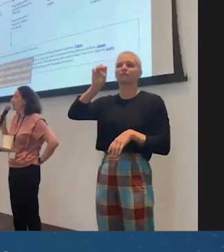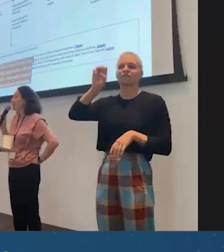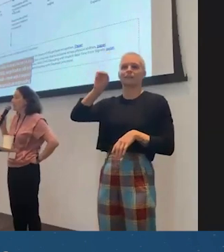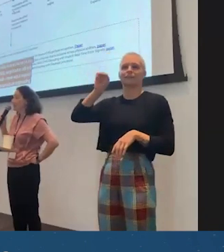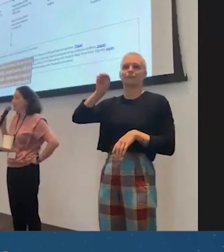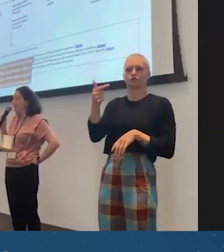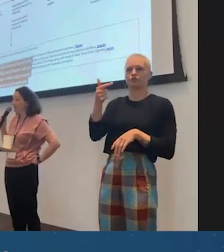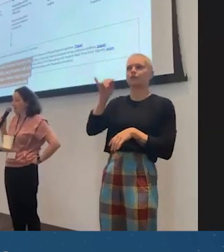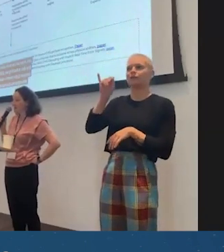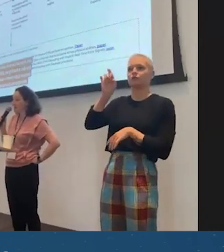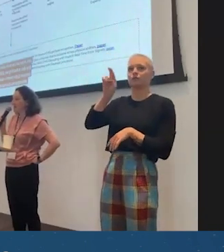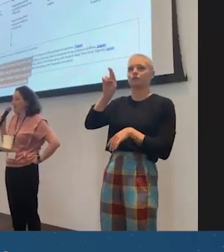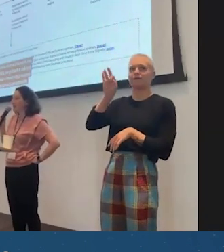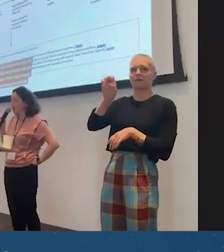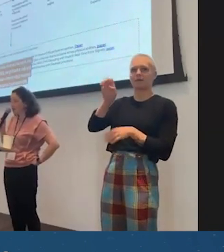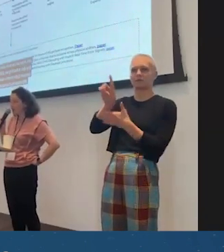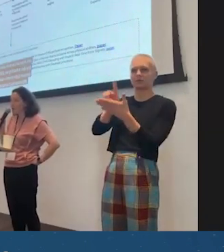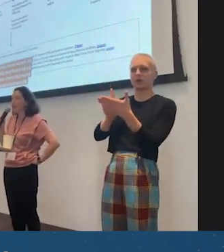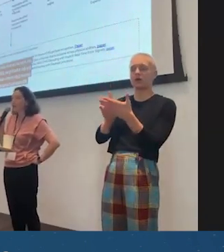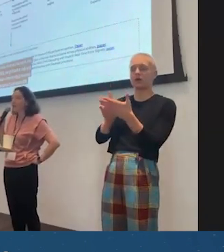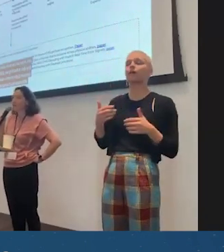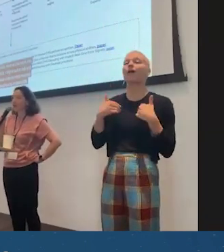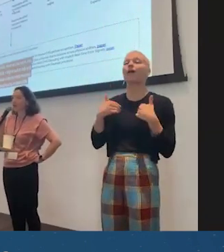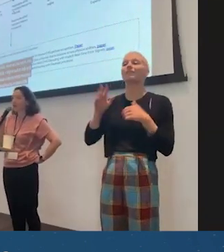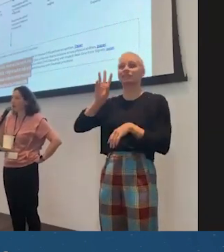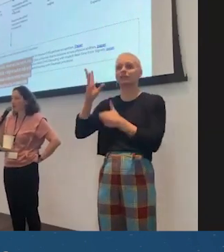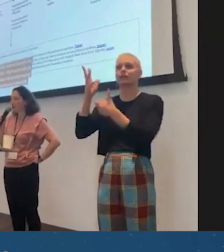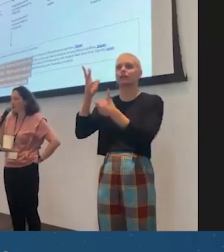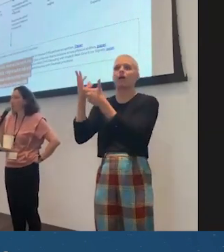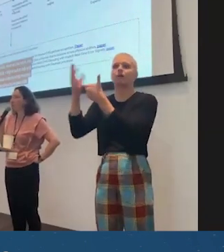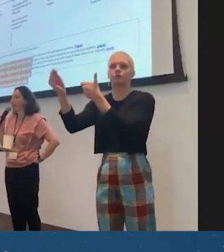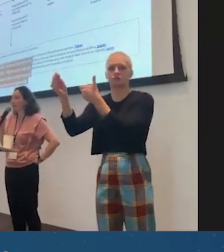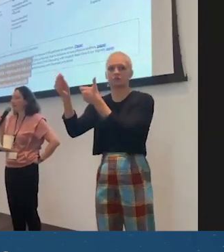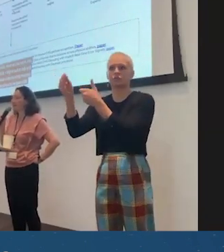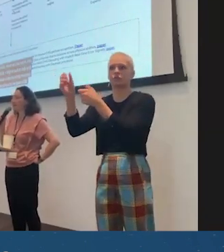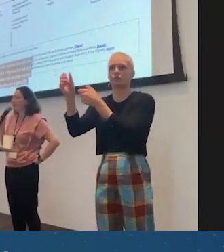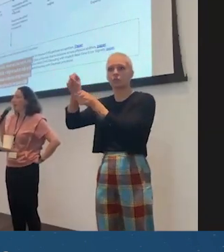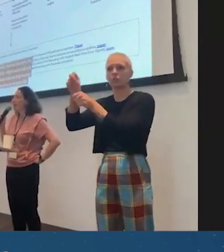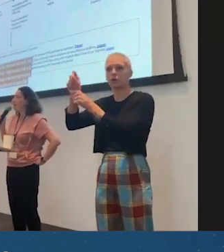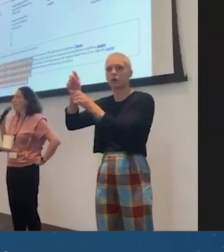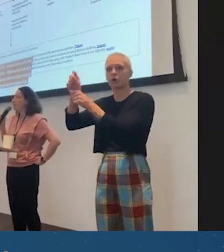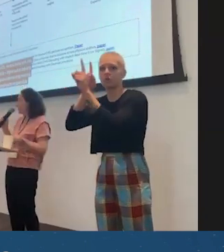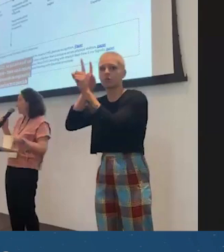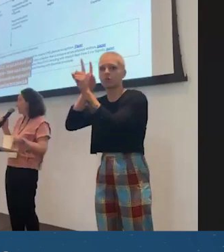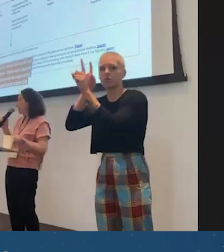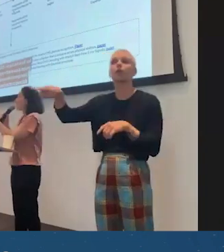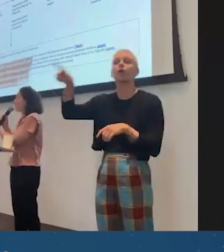We funded six external initiatives. Those were unrestricted grants so that those folks could also